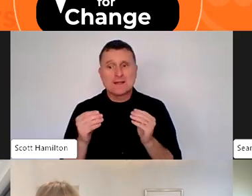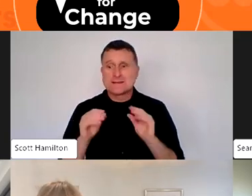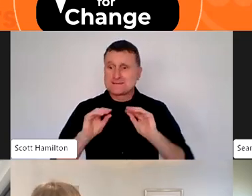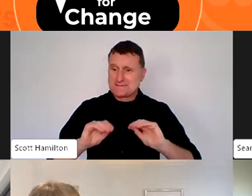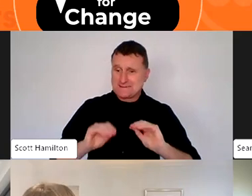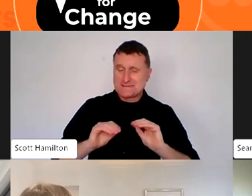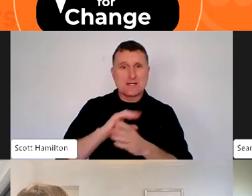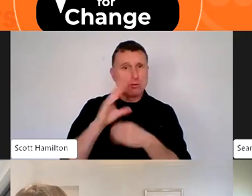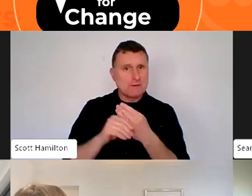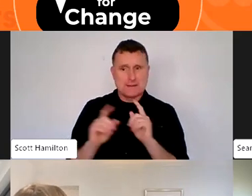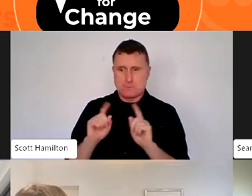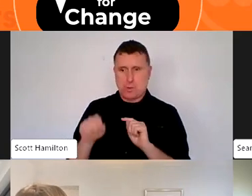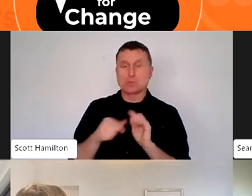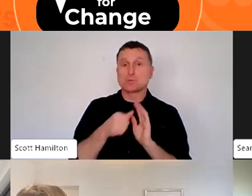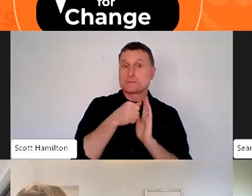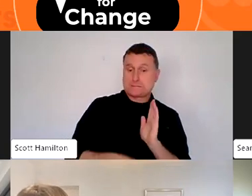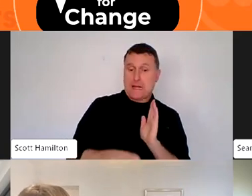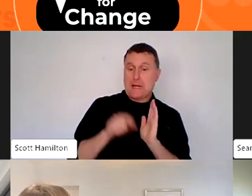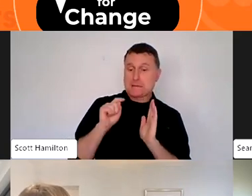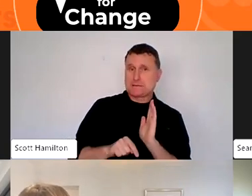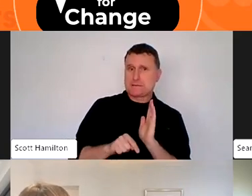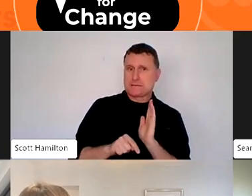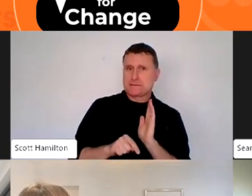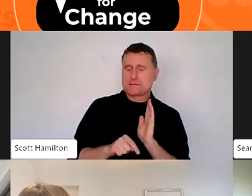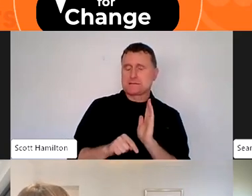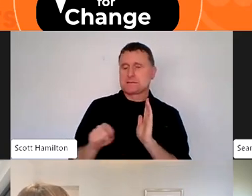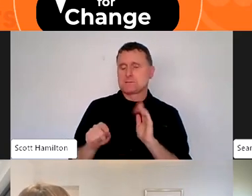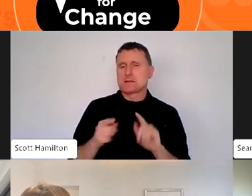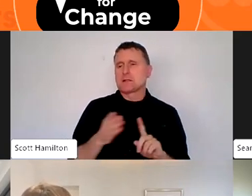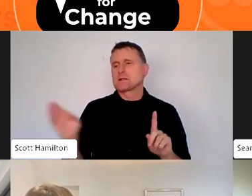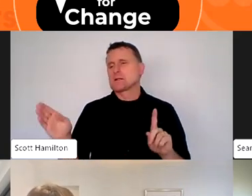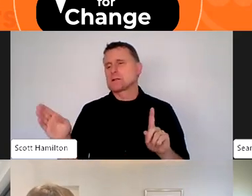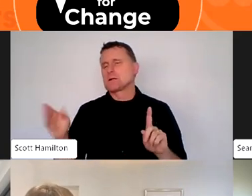that is our starting point? I really just want to draw here on the Māori